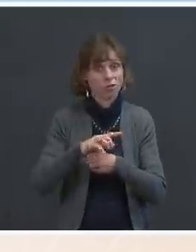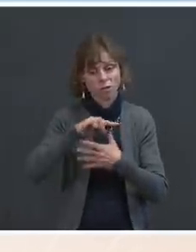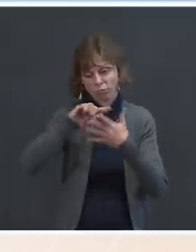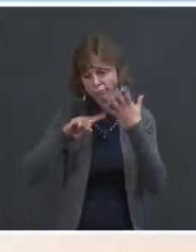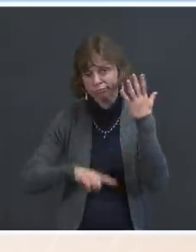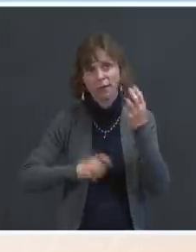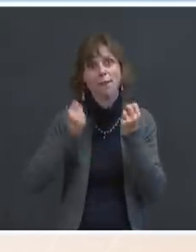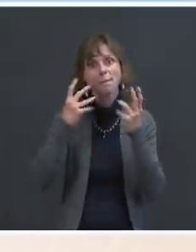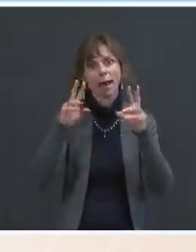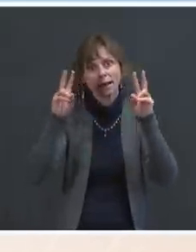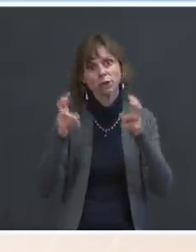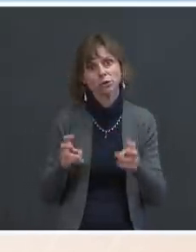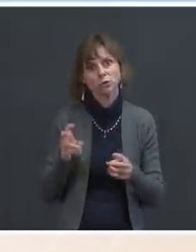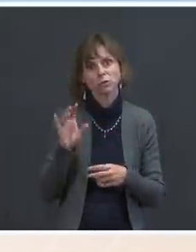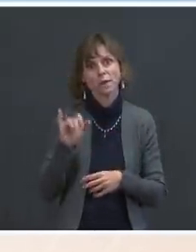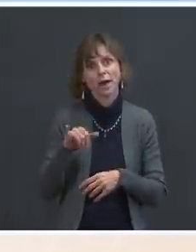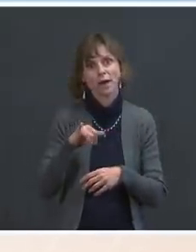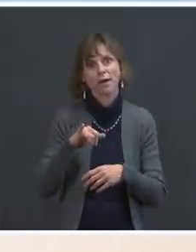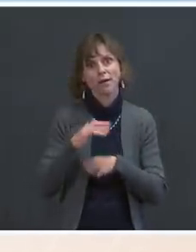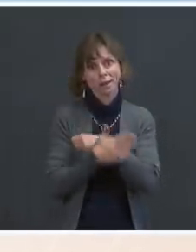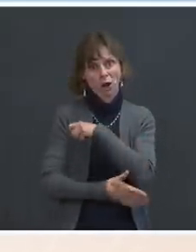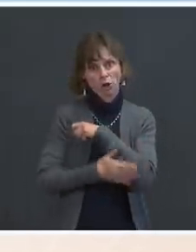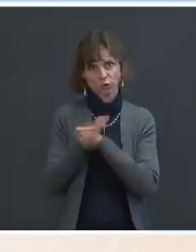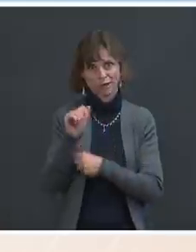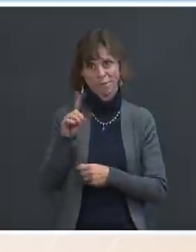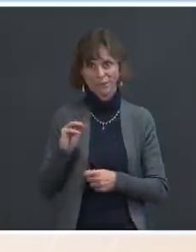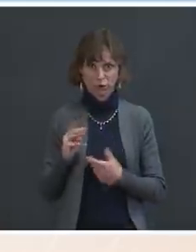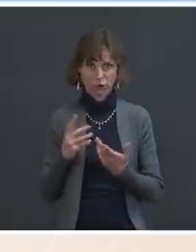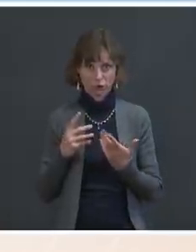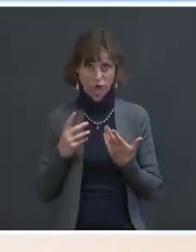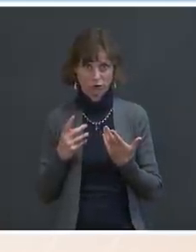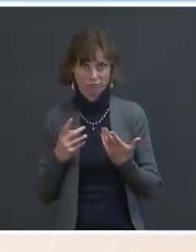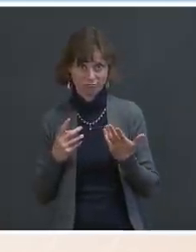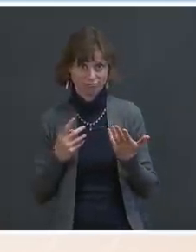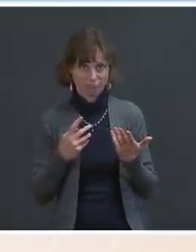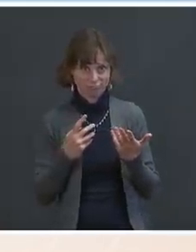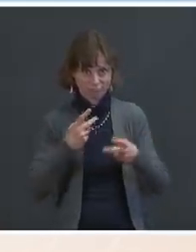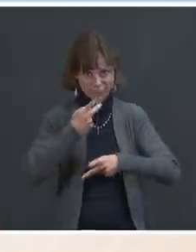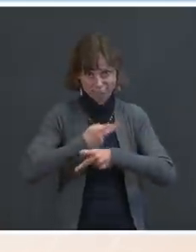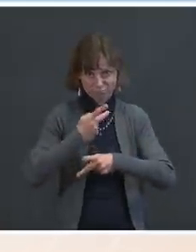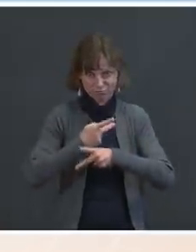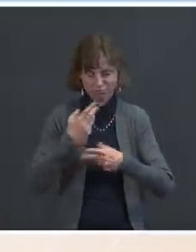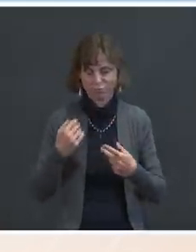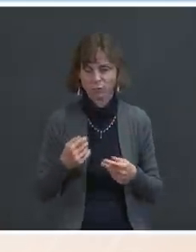and the administration is facing. He heard from the delegation on what they observed during their visit